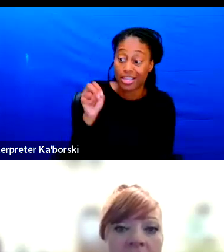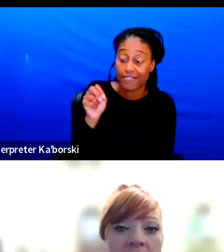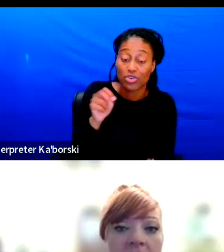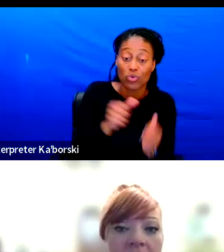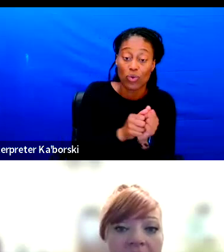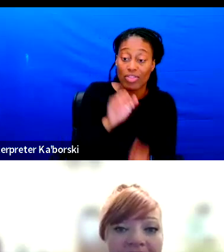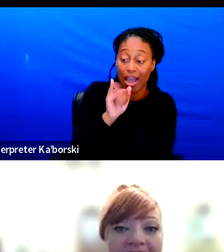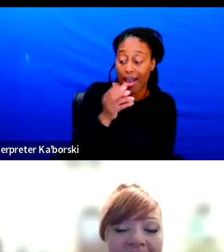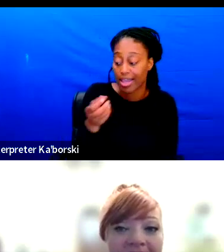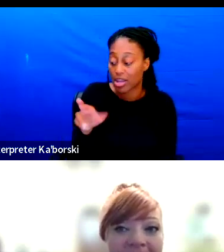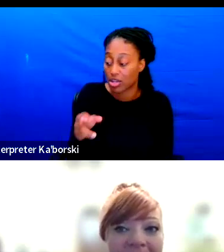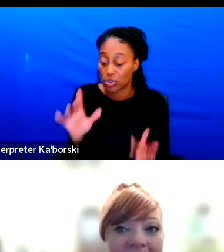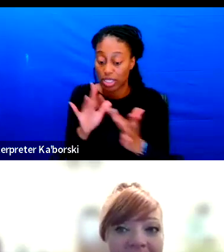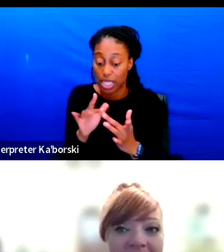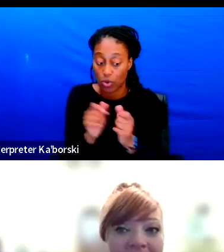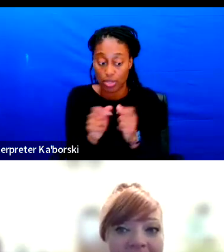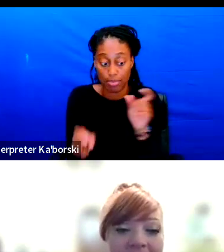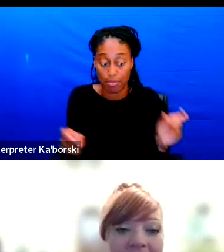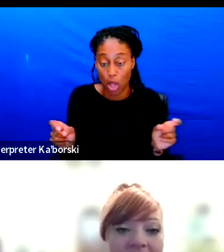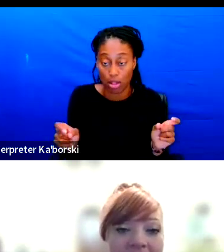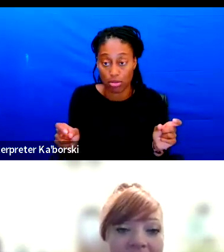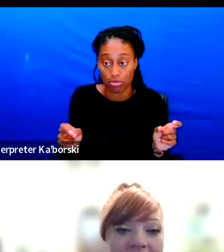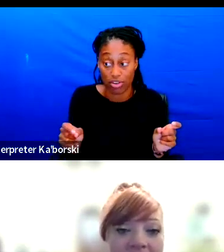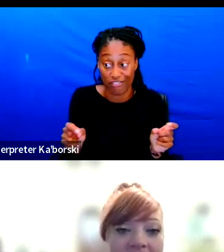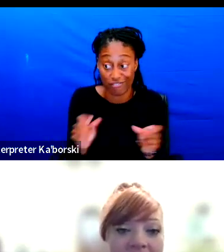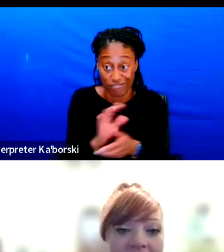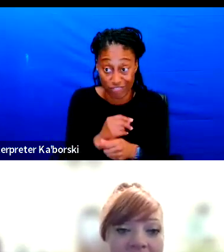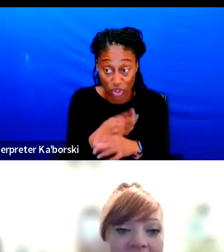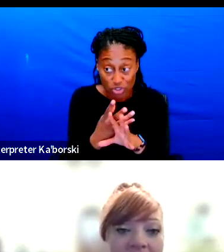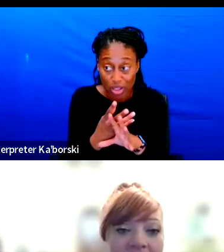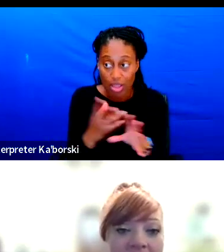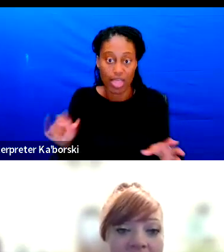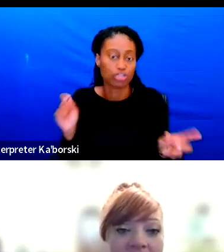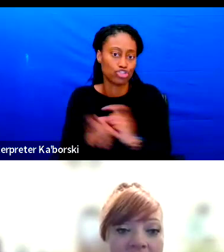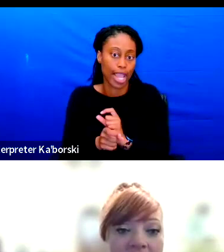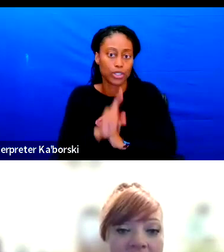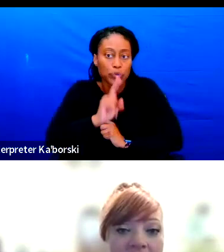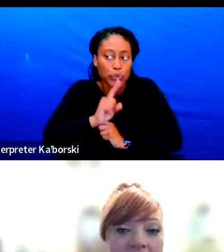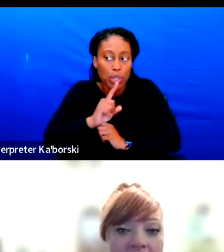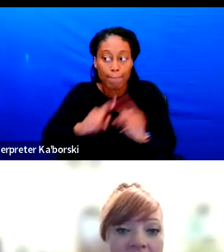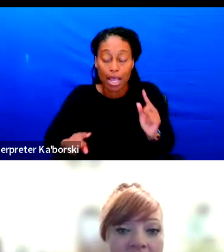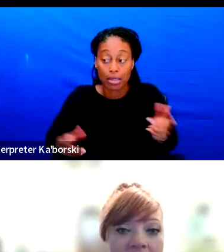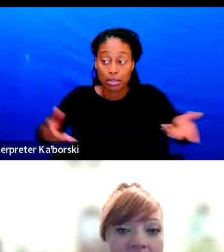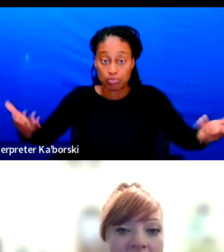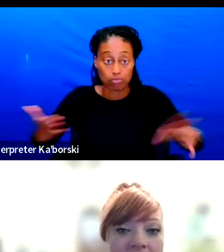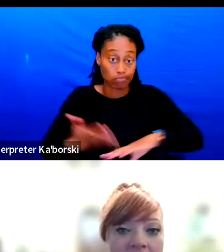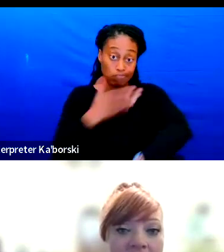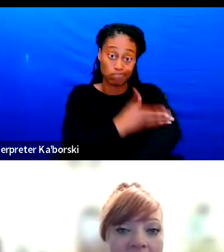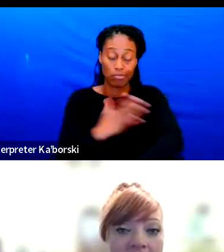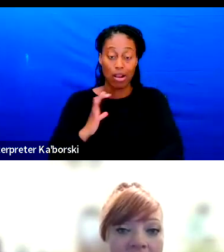Kyle Kleist: with them virtually was it was a change. But in the end it's kind of been a change for the better in some ways.